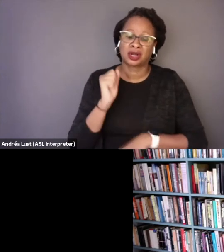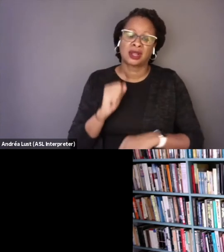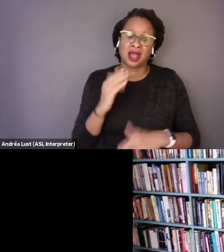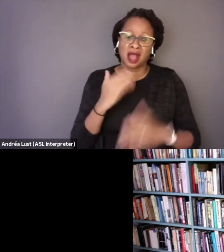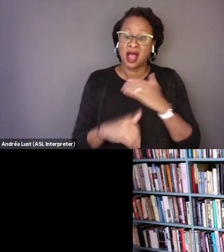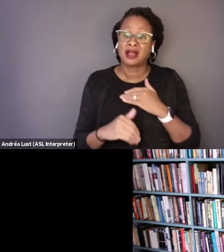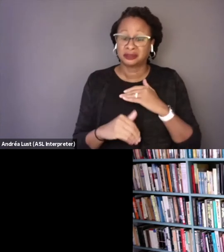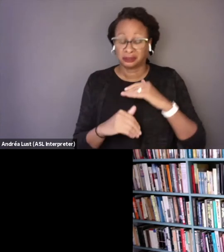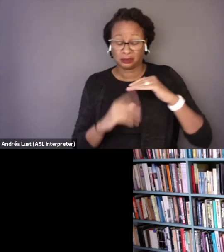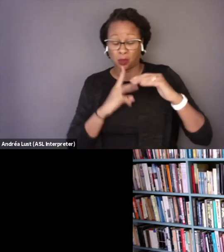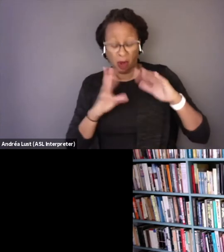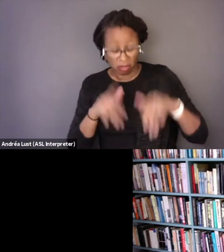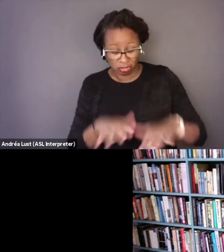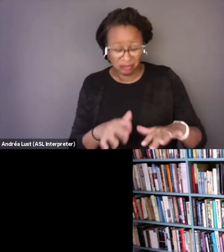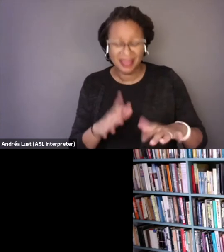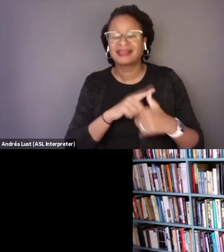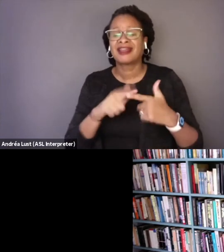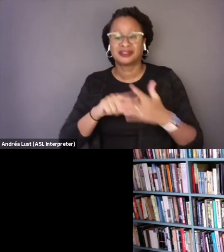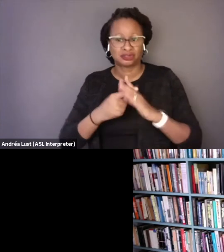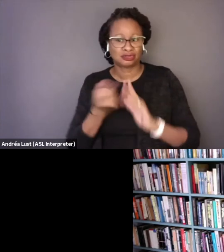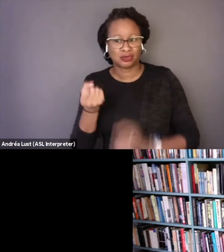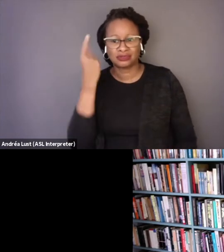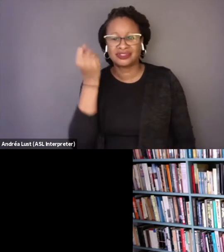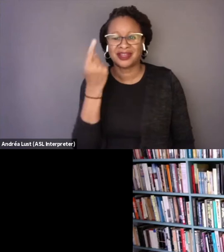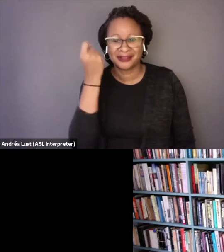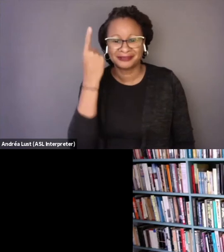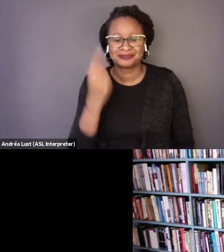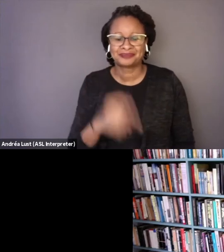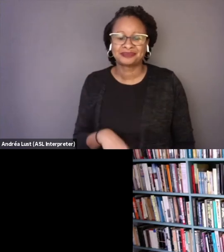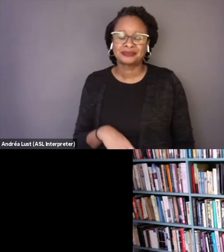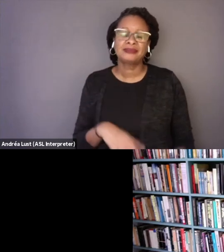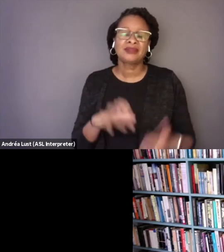did he understand how destructive that point of view was.